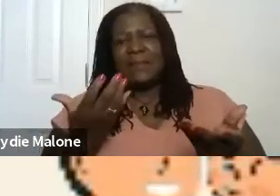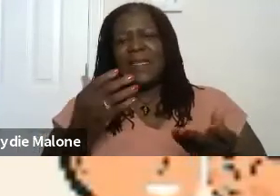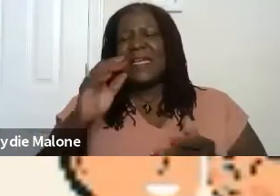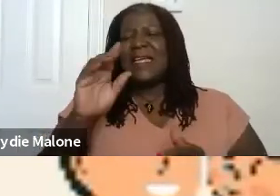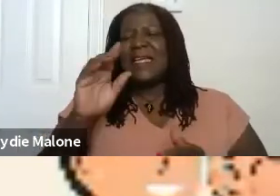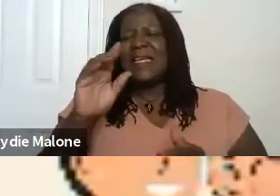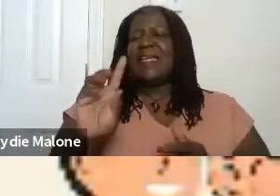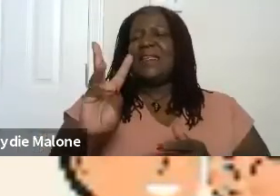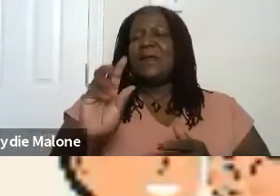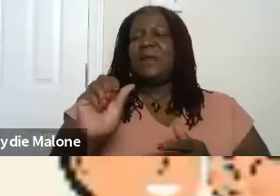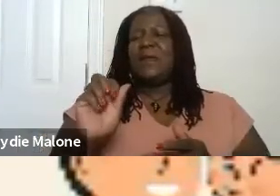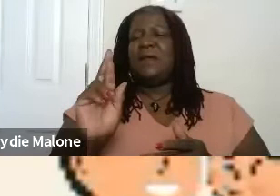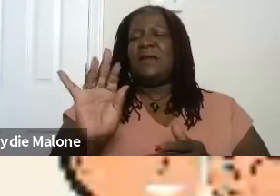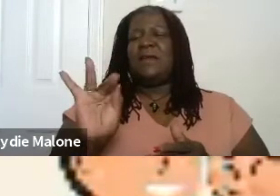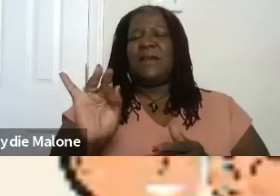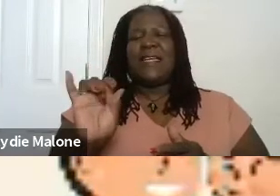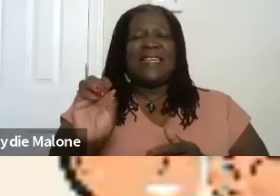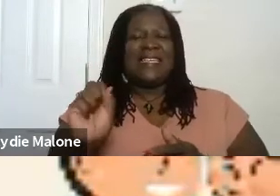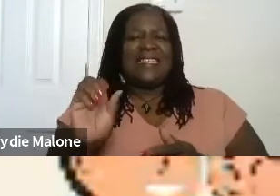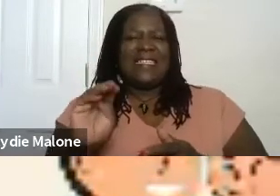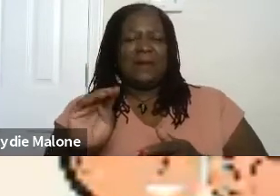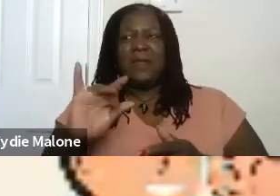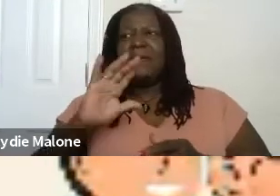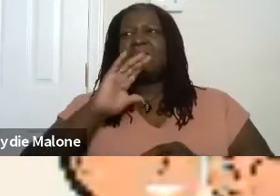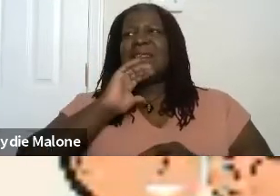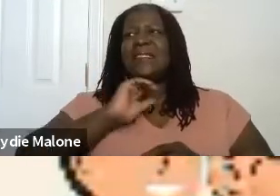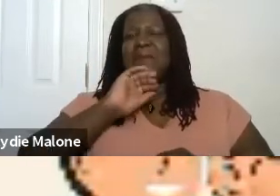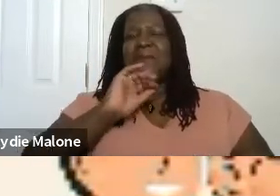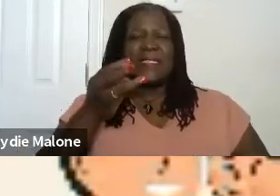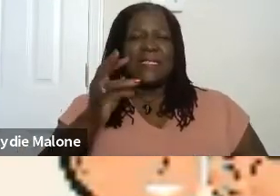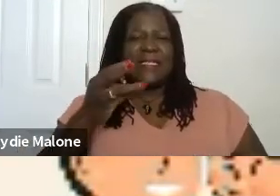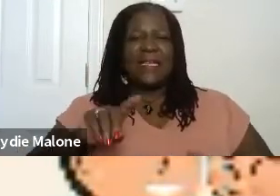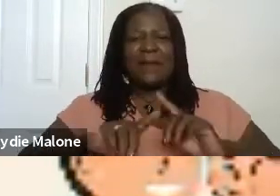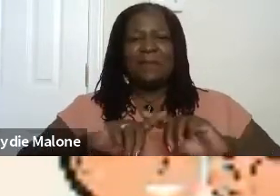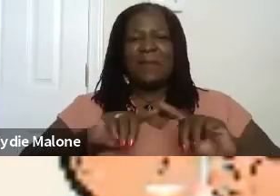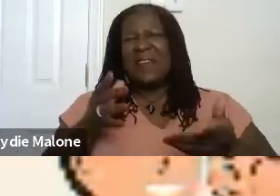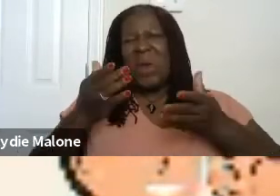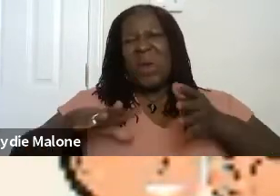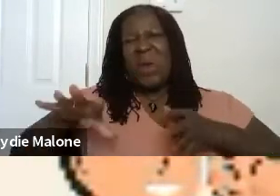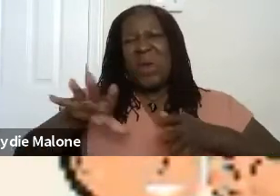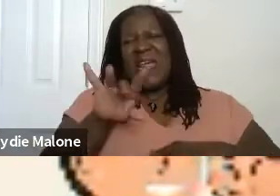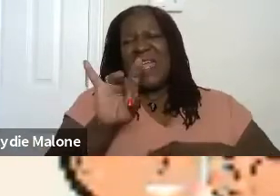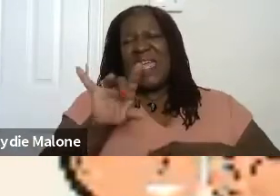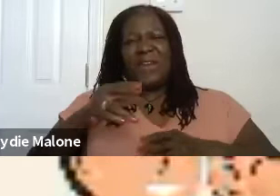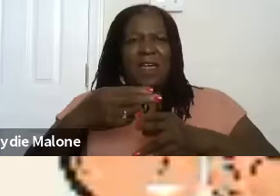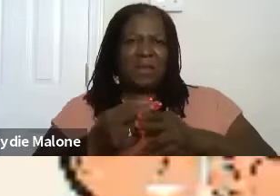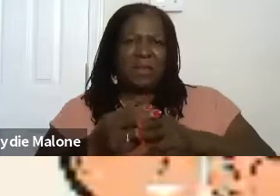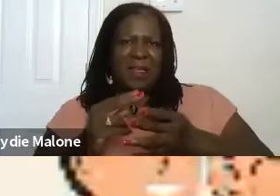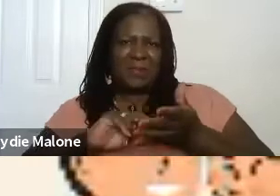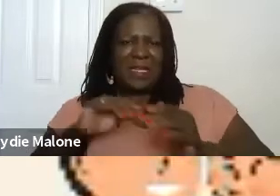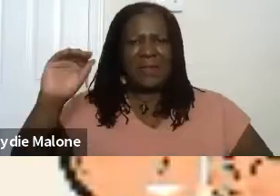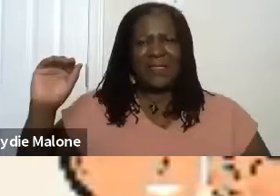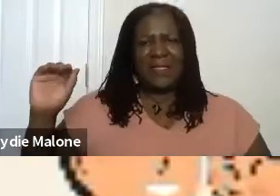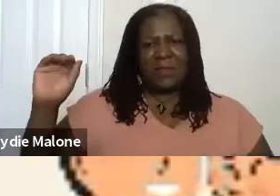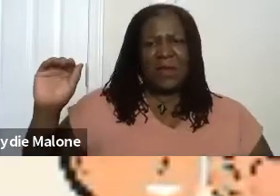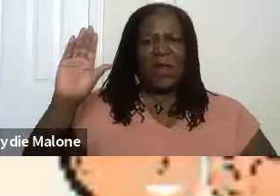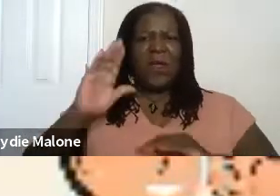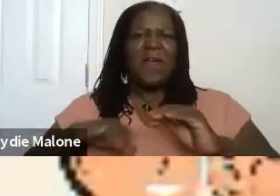year old 16 years old but only about 85 pounds. So he is smaller than a typical male. And